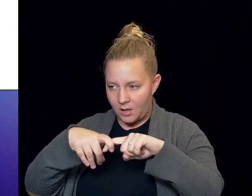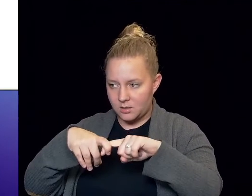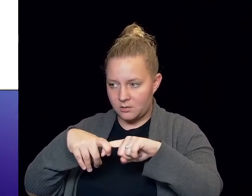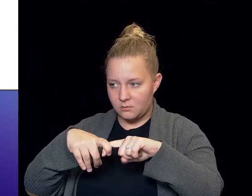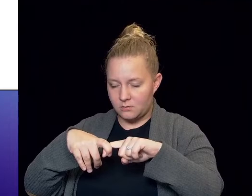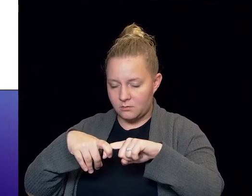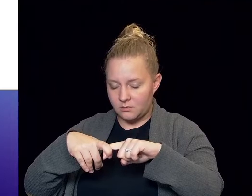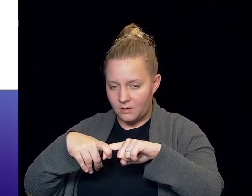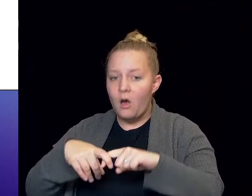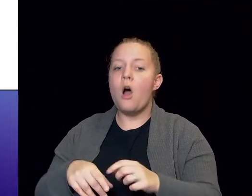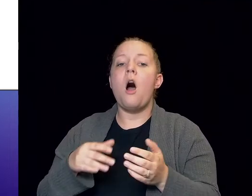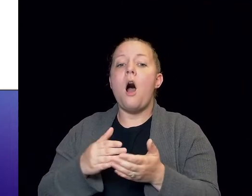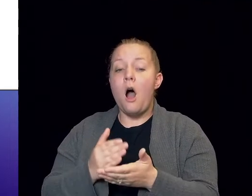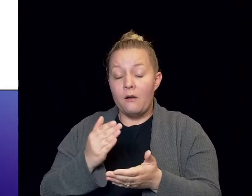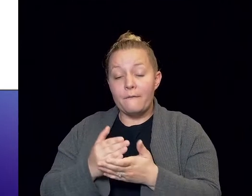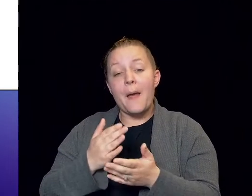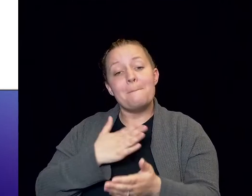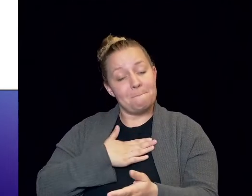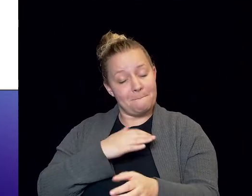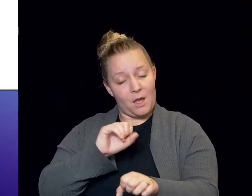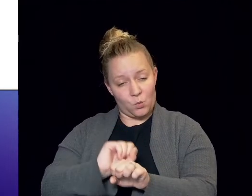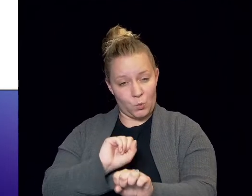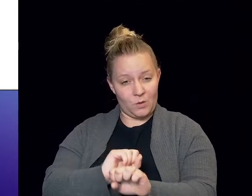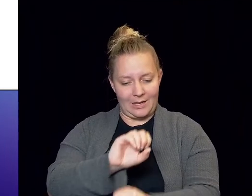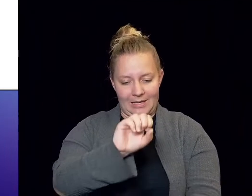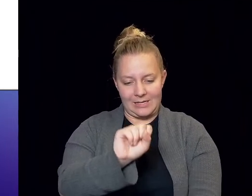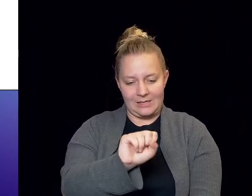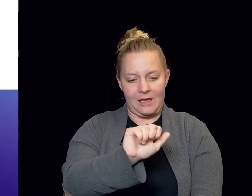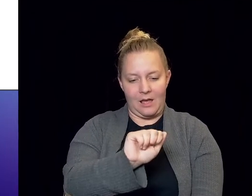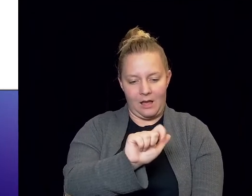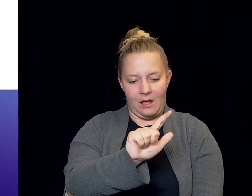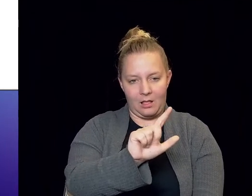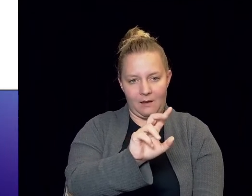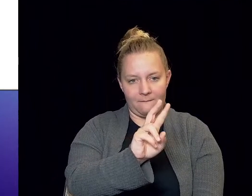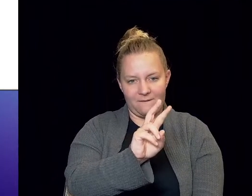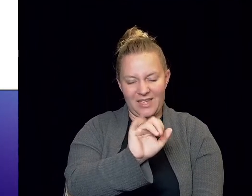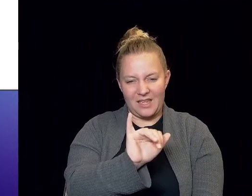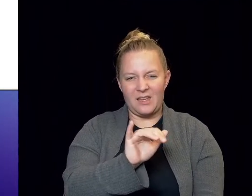Alrighty so, take a look at my work. Salvi got 15 out of 45. I simplified that down to